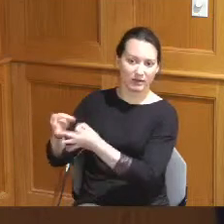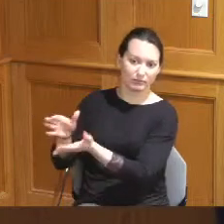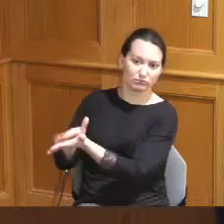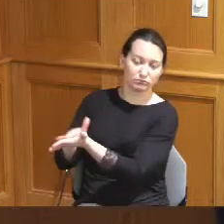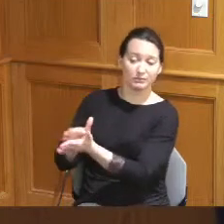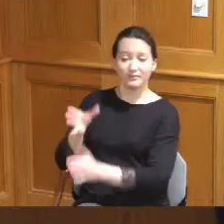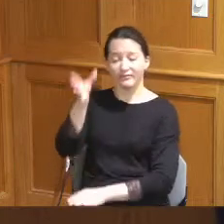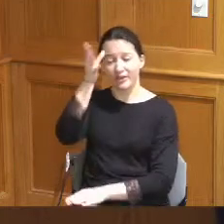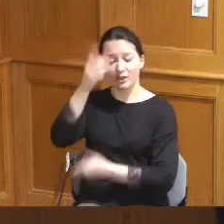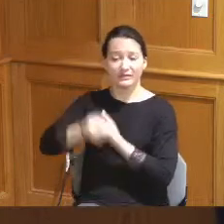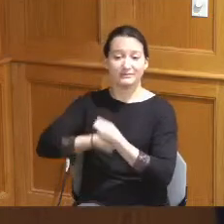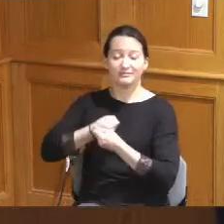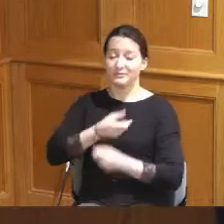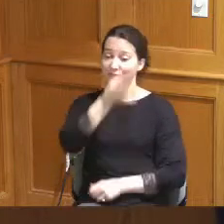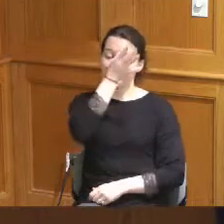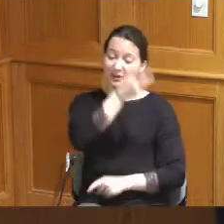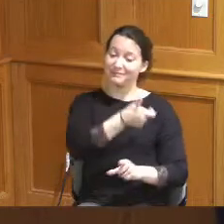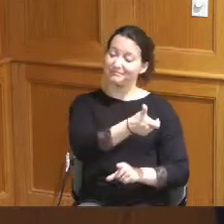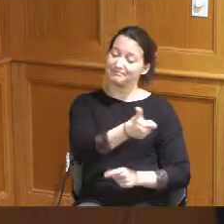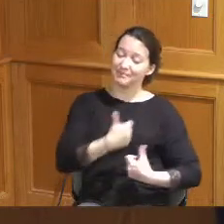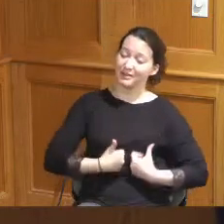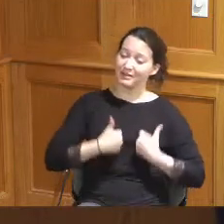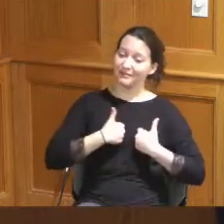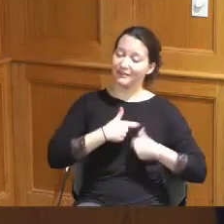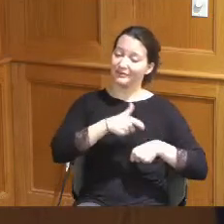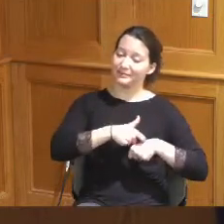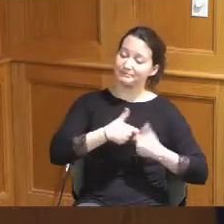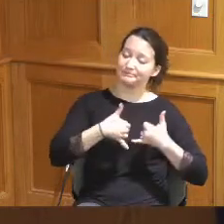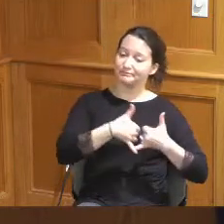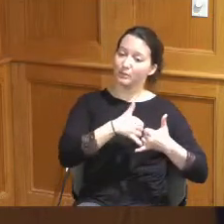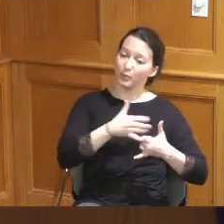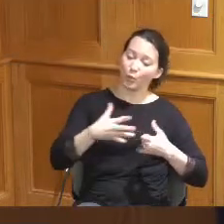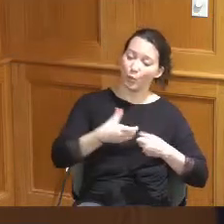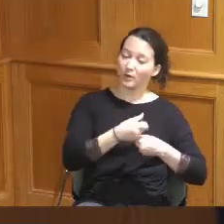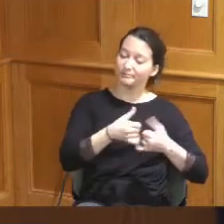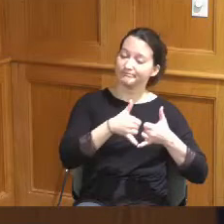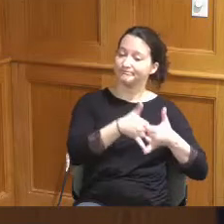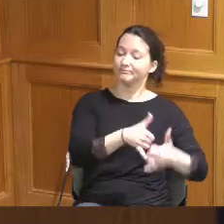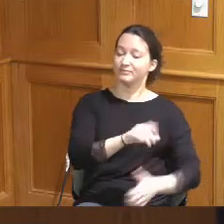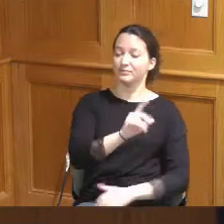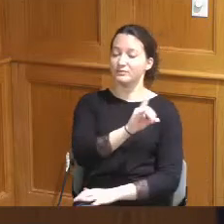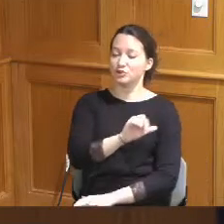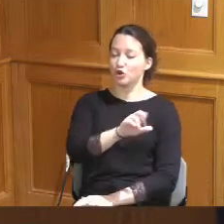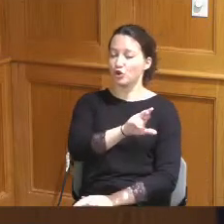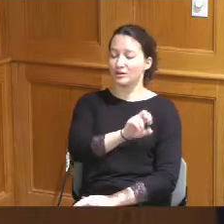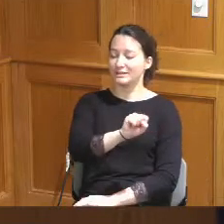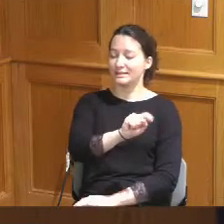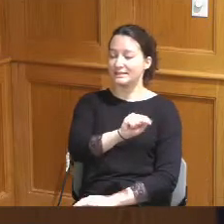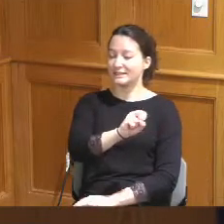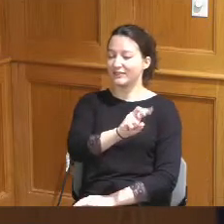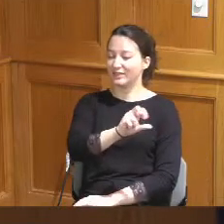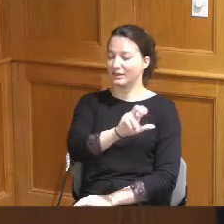father he got the Lifetime Achievement Award so Dr Steven Reece I want to give a shout out the